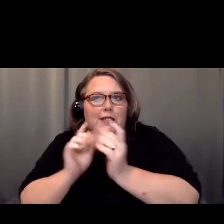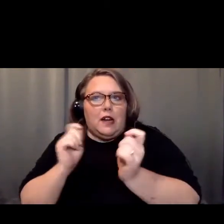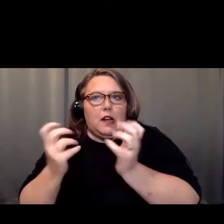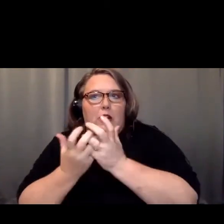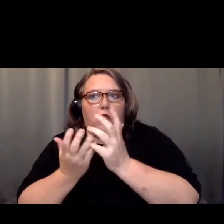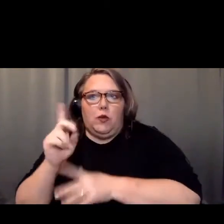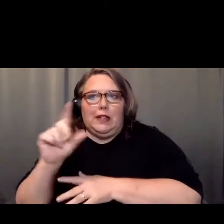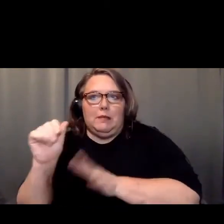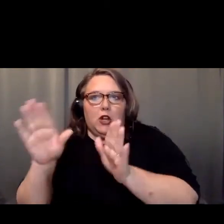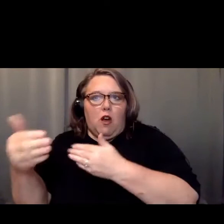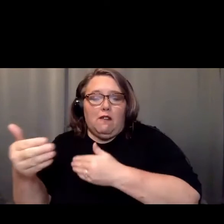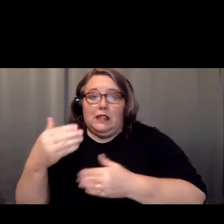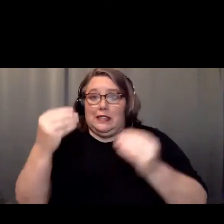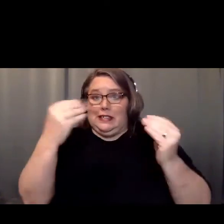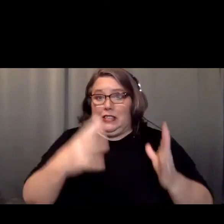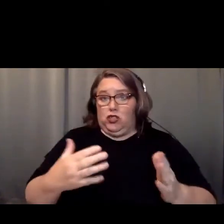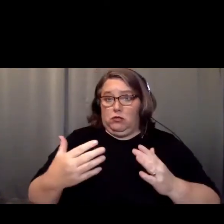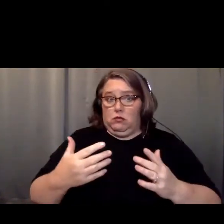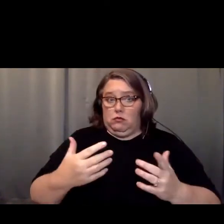they're not obligated to give you accommodations.